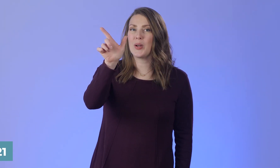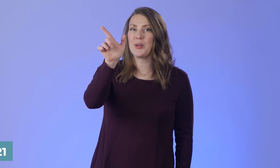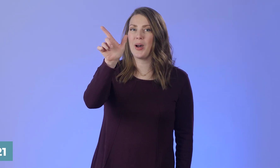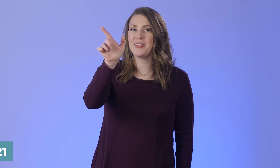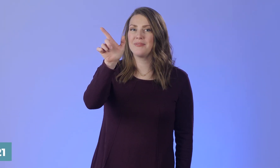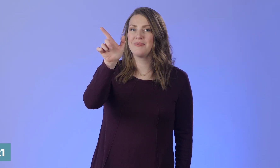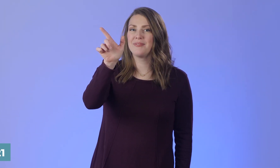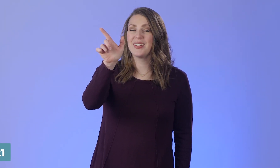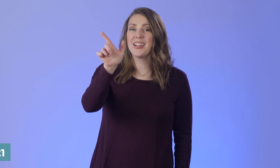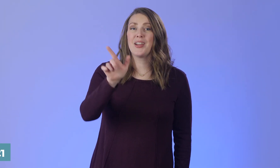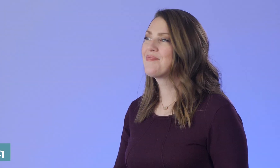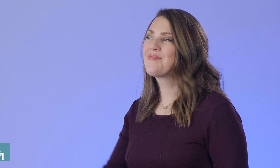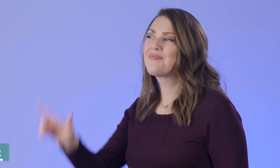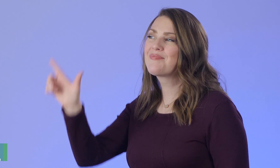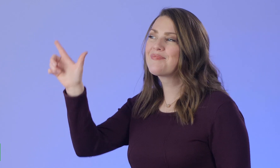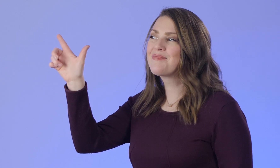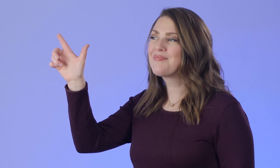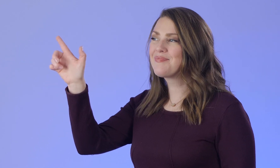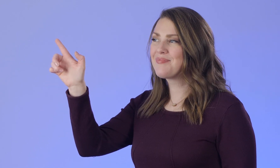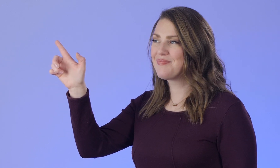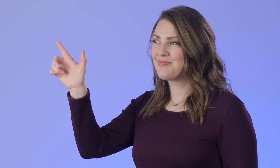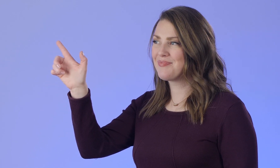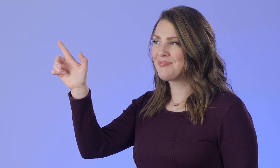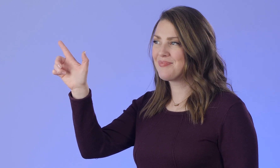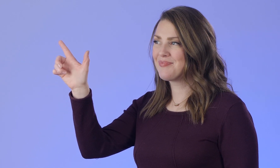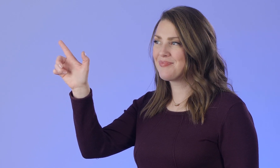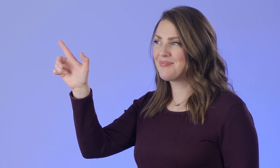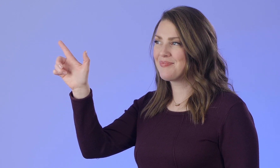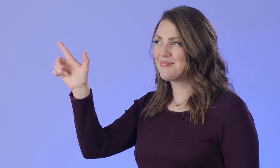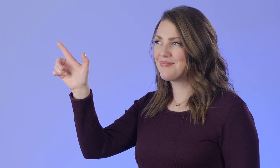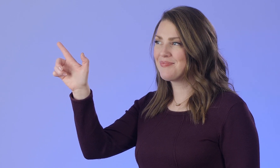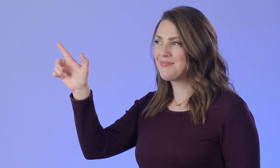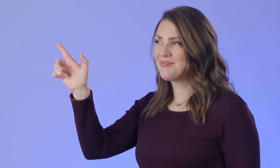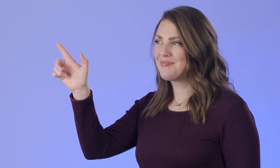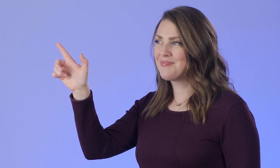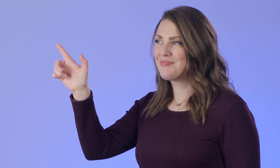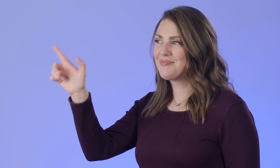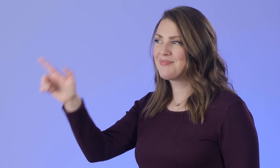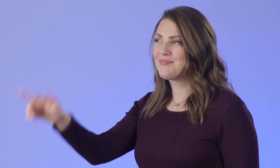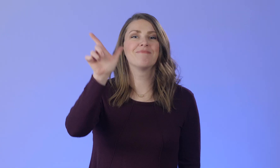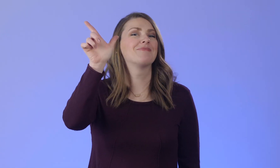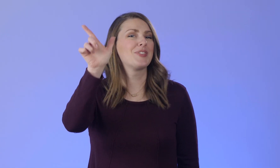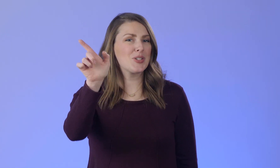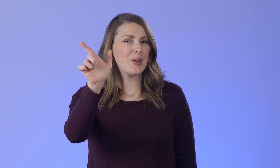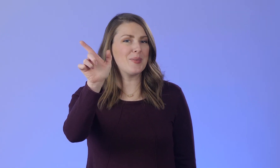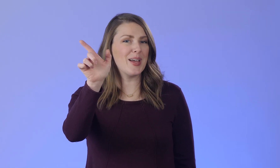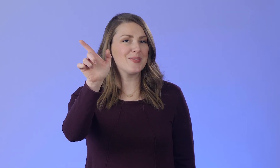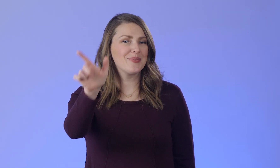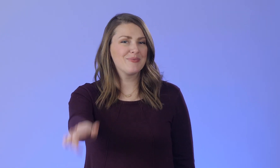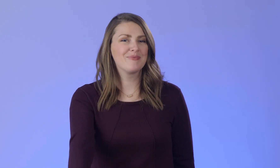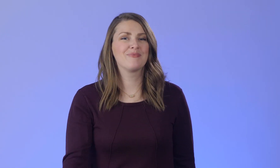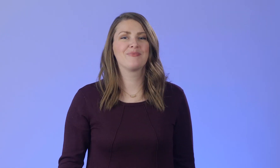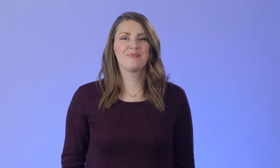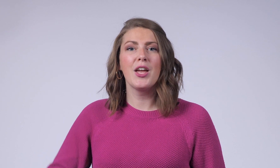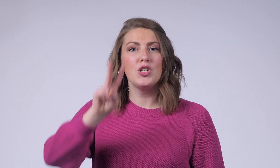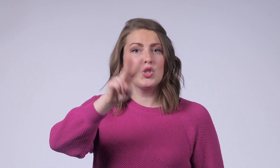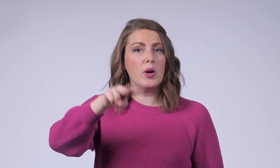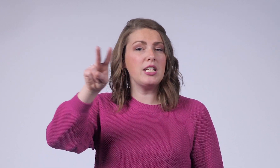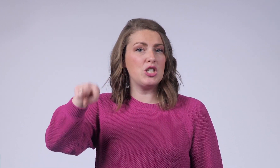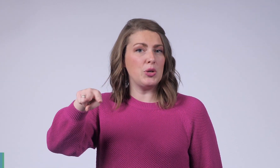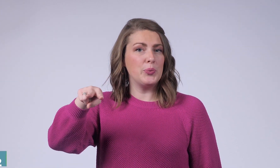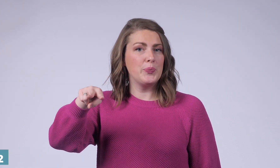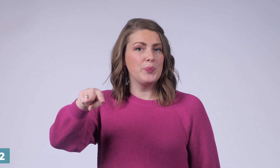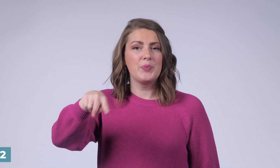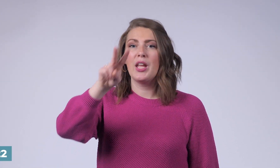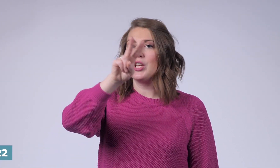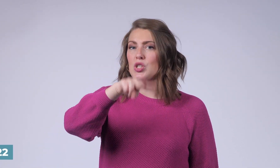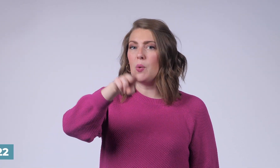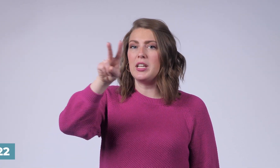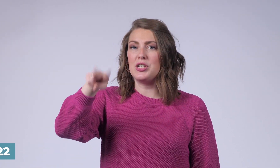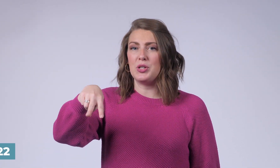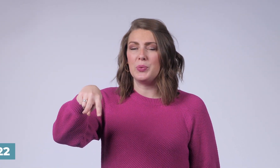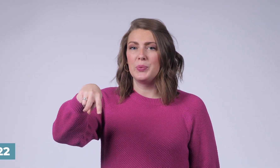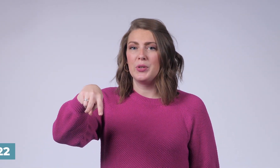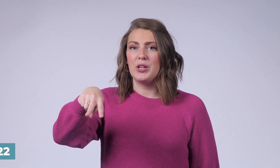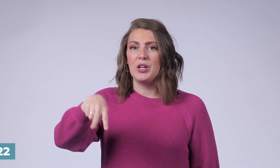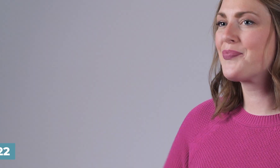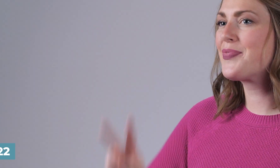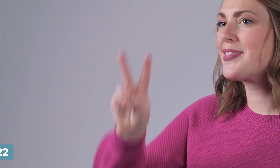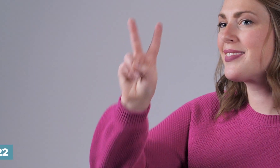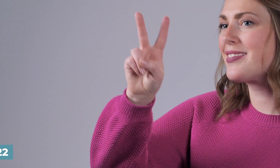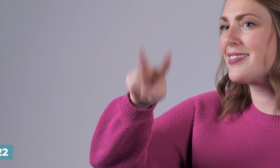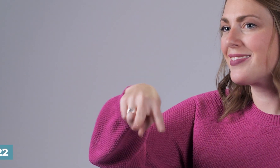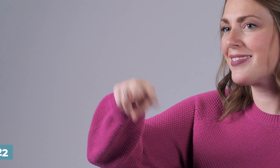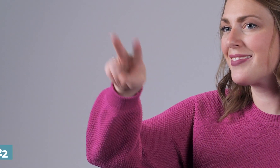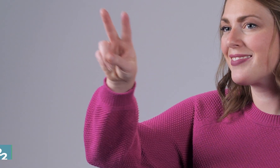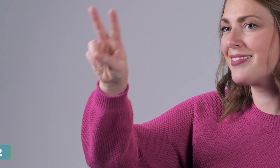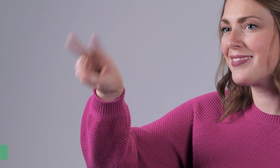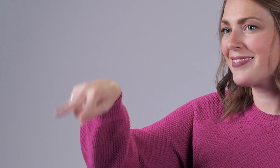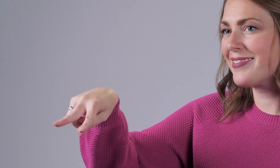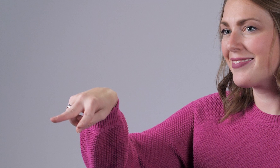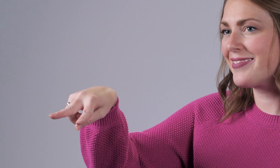21' the way I remember this is like a 21 gun salute '21.' 'Twenty-two, 22 you're doing the number 2-2